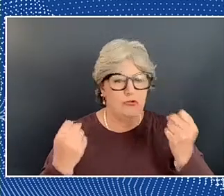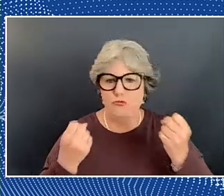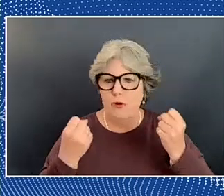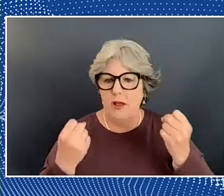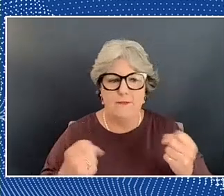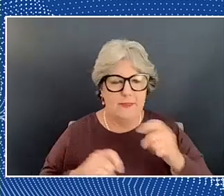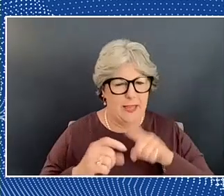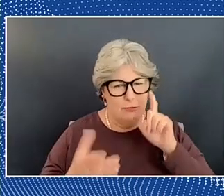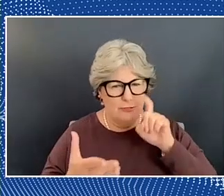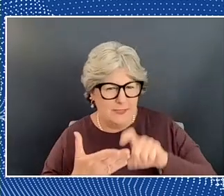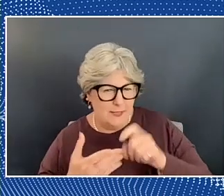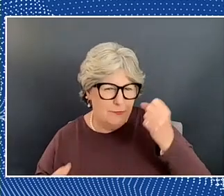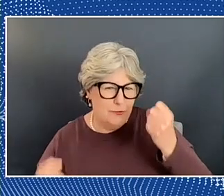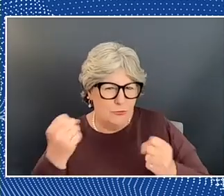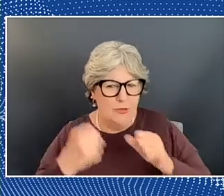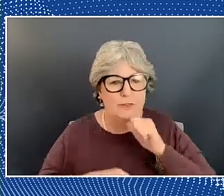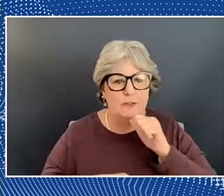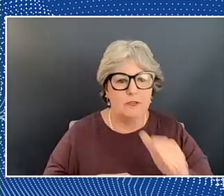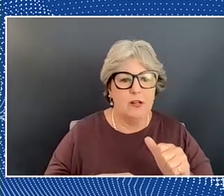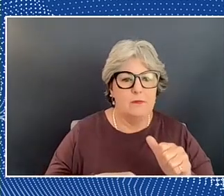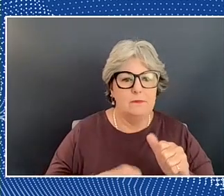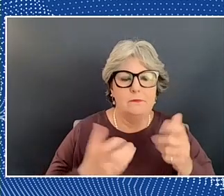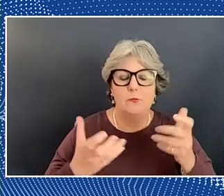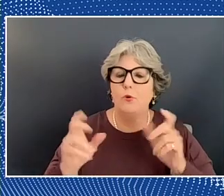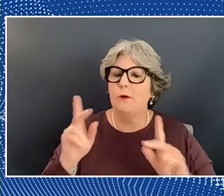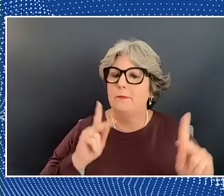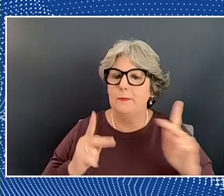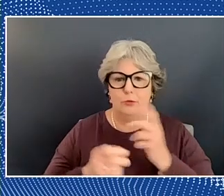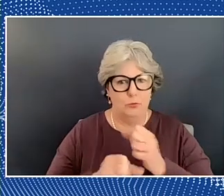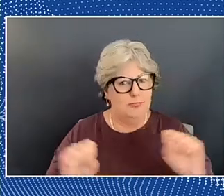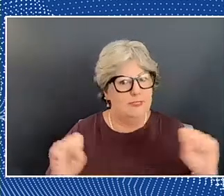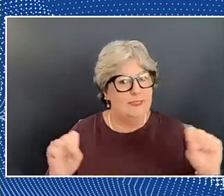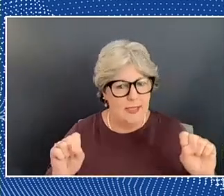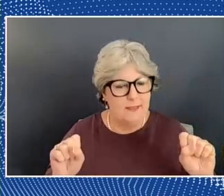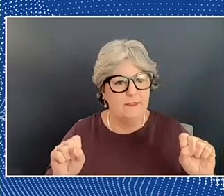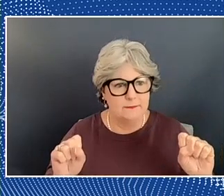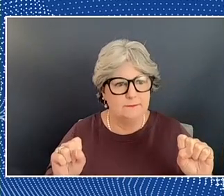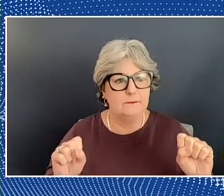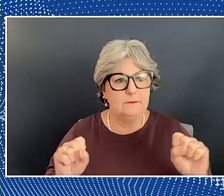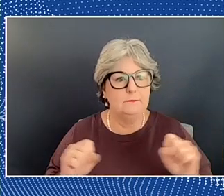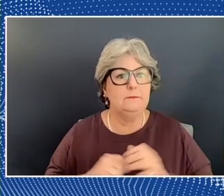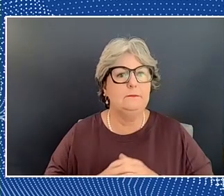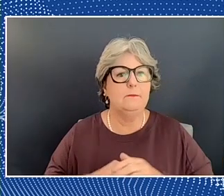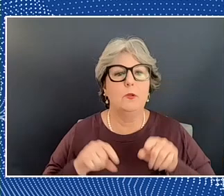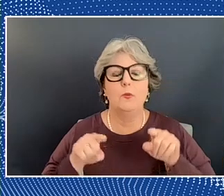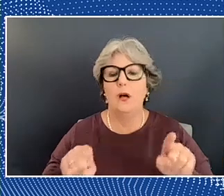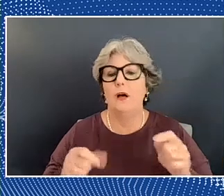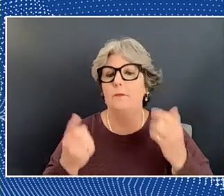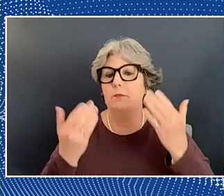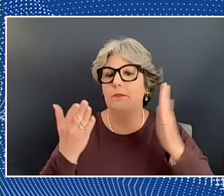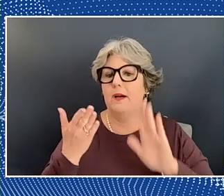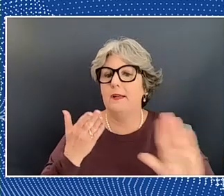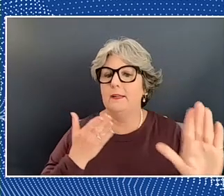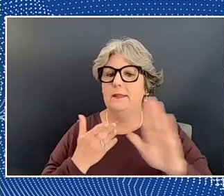driving or not, but we do want folks to be safe while they're providing their public